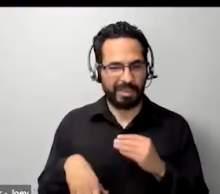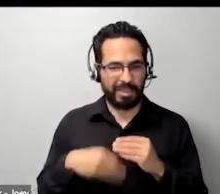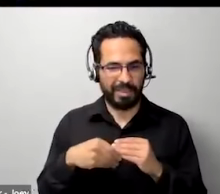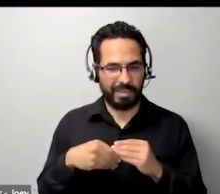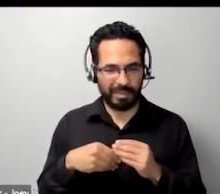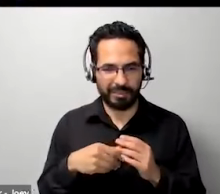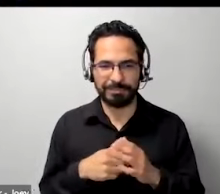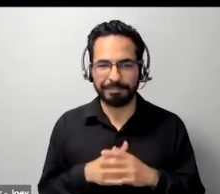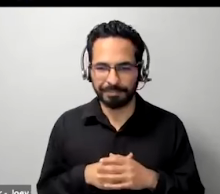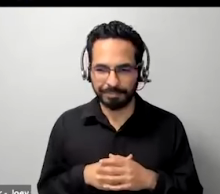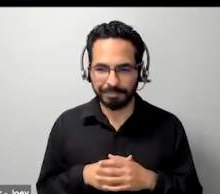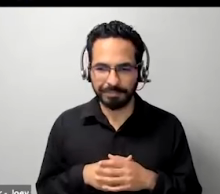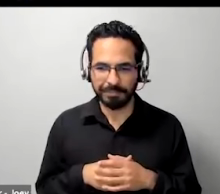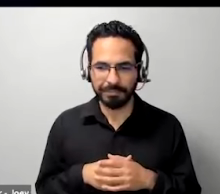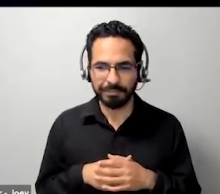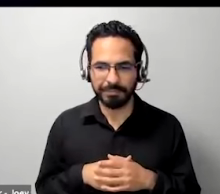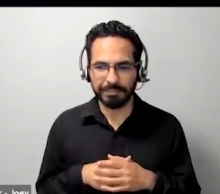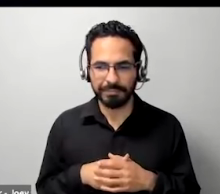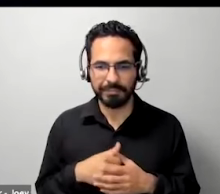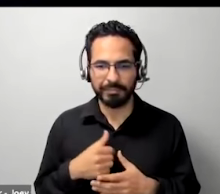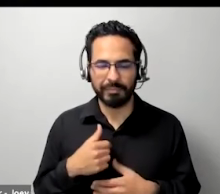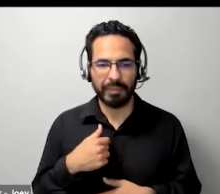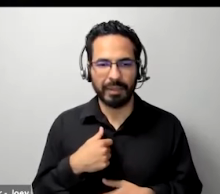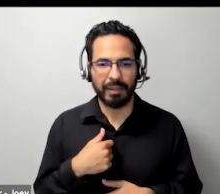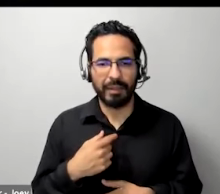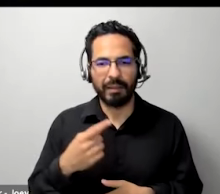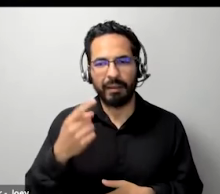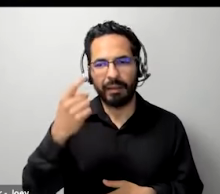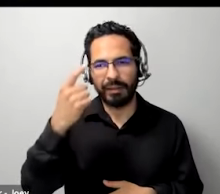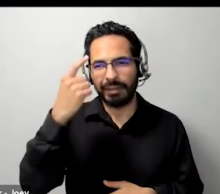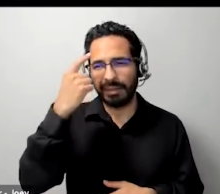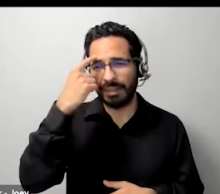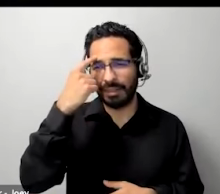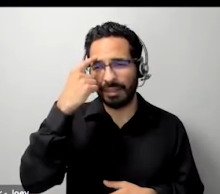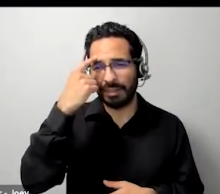I think, as I mentioned before,